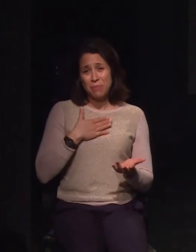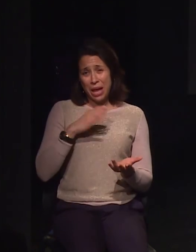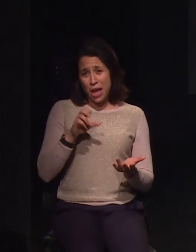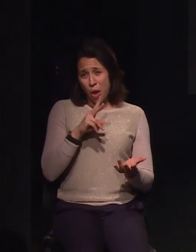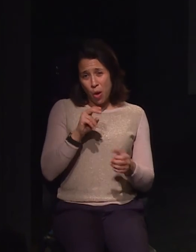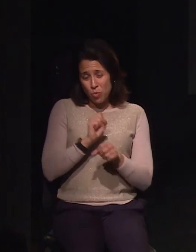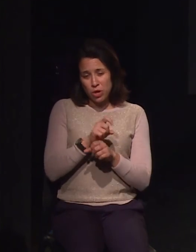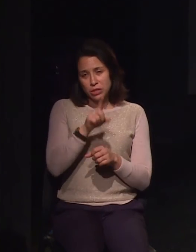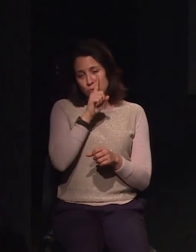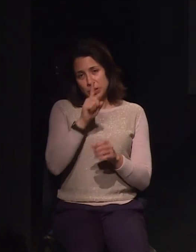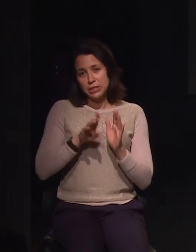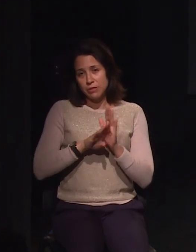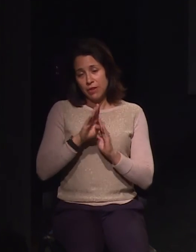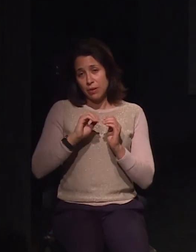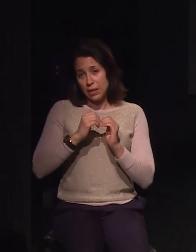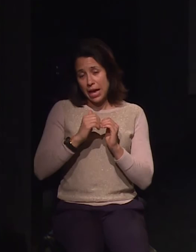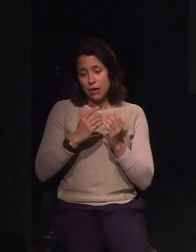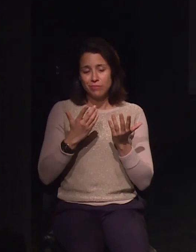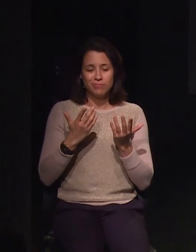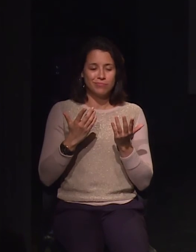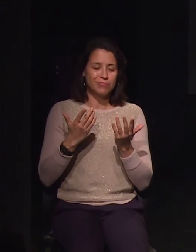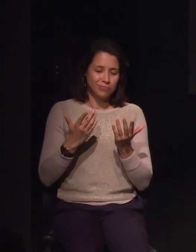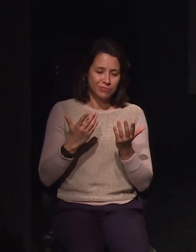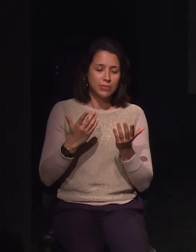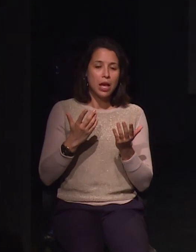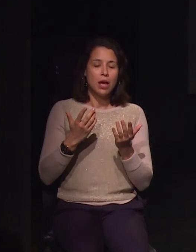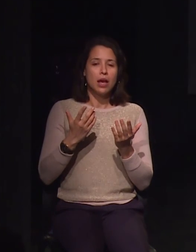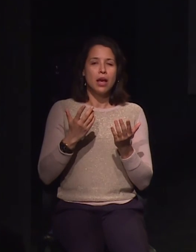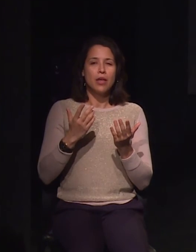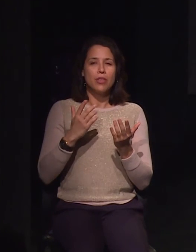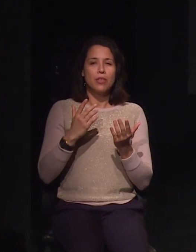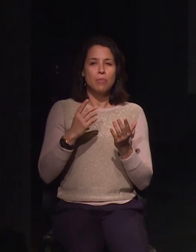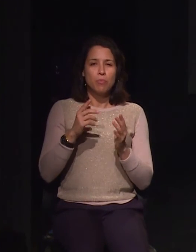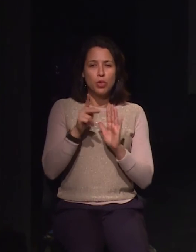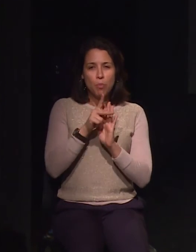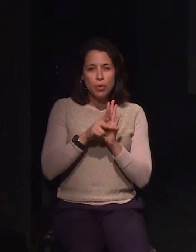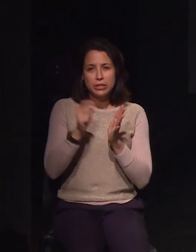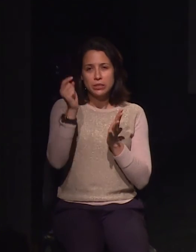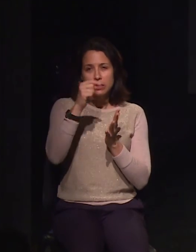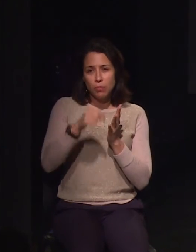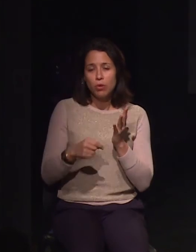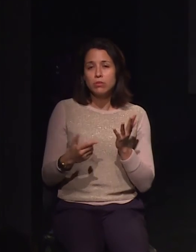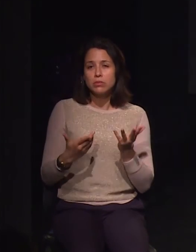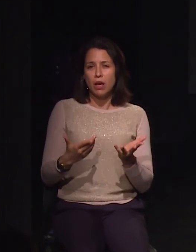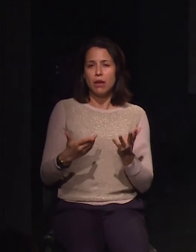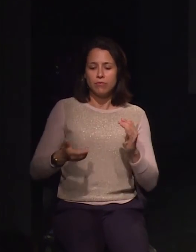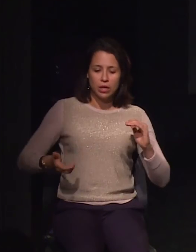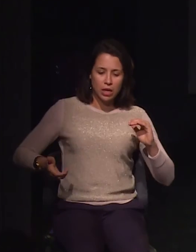It literally is all about that idea that finding the next step of collaboration that will lead